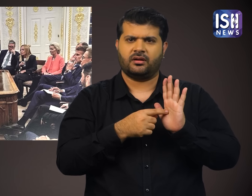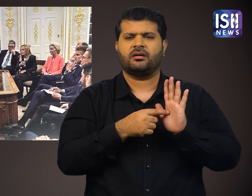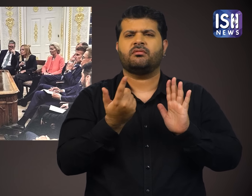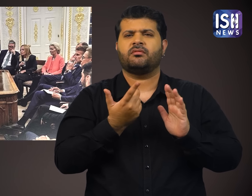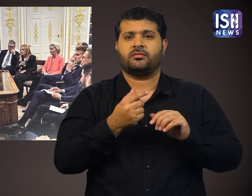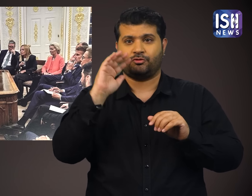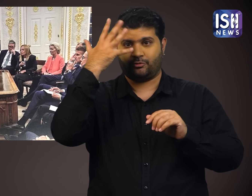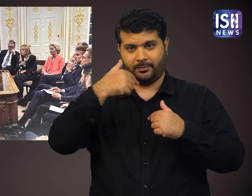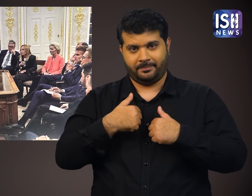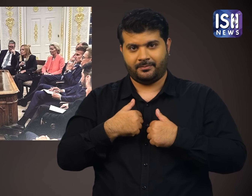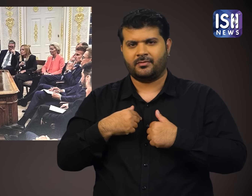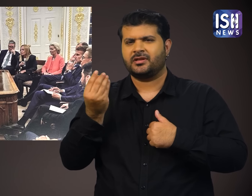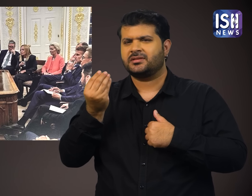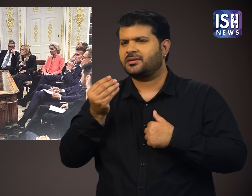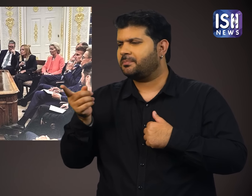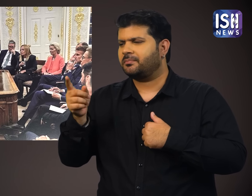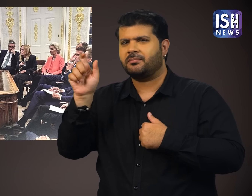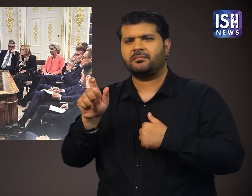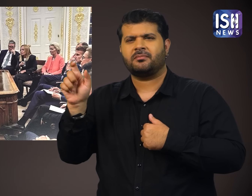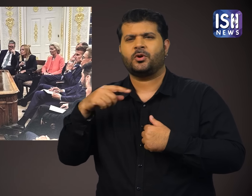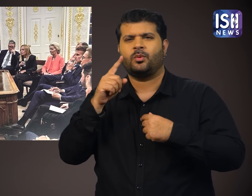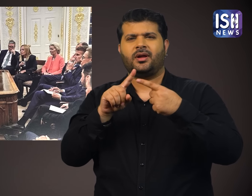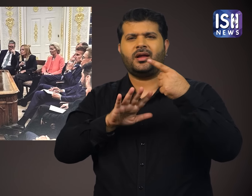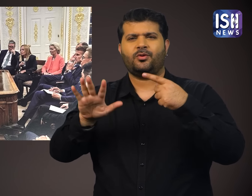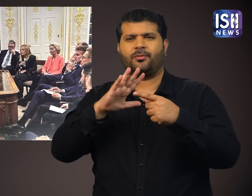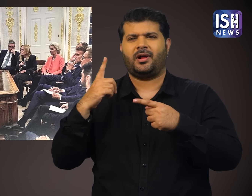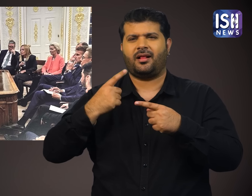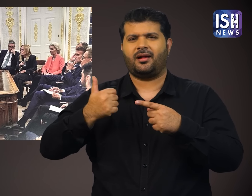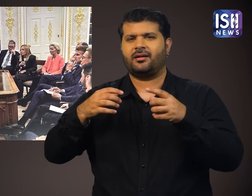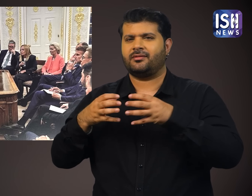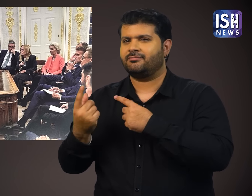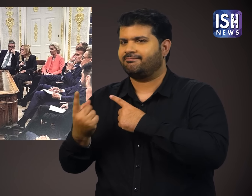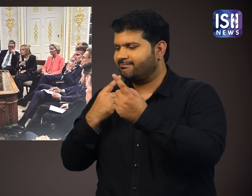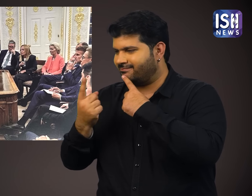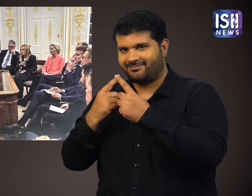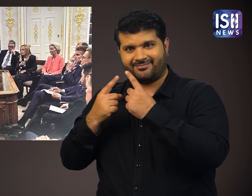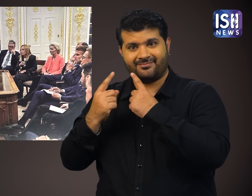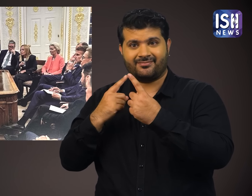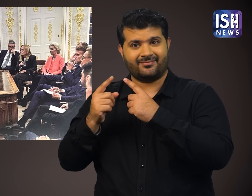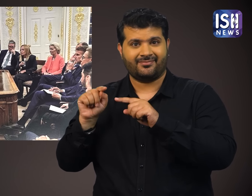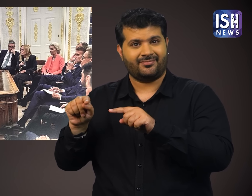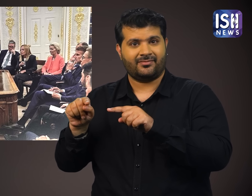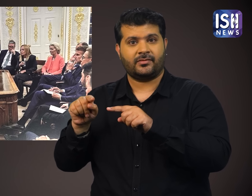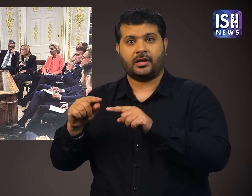It showed him speaking with European leaders.